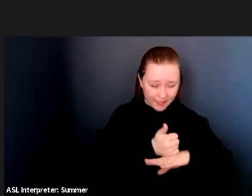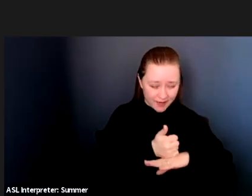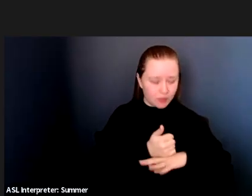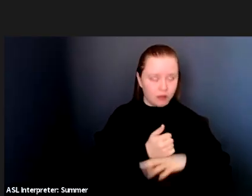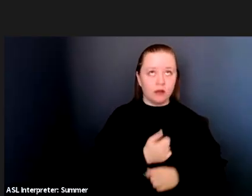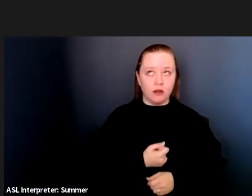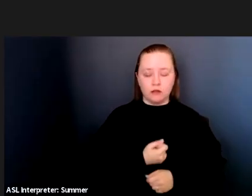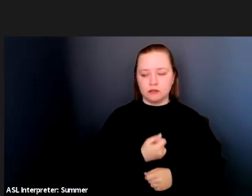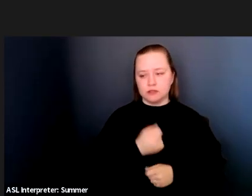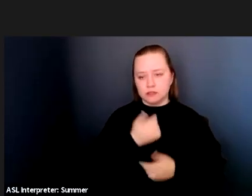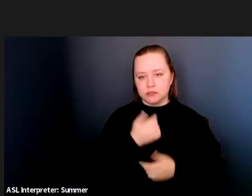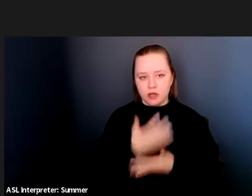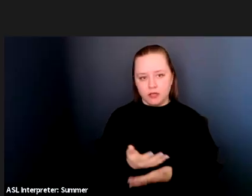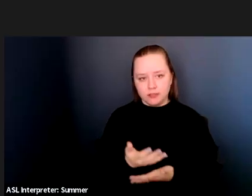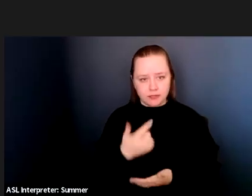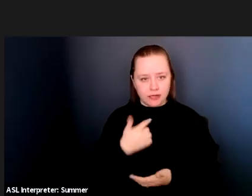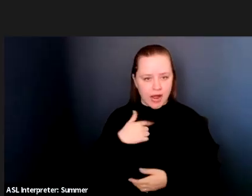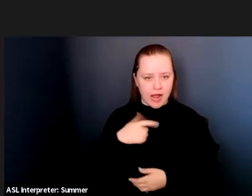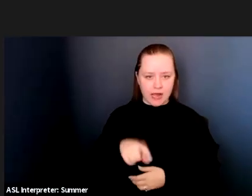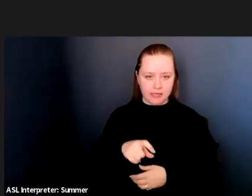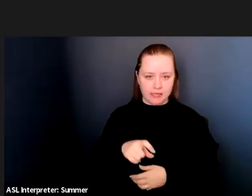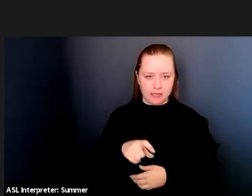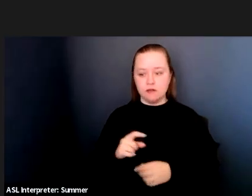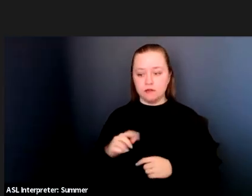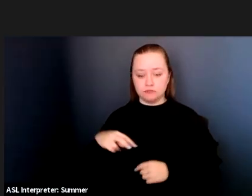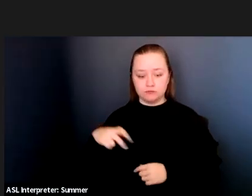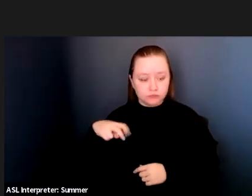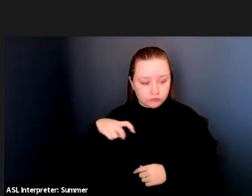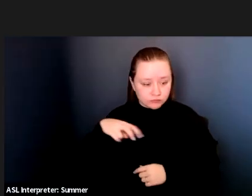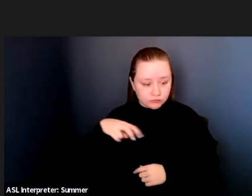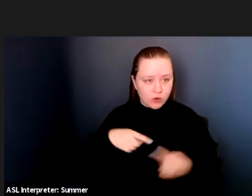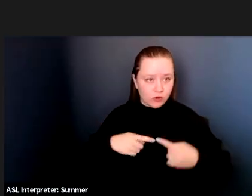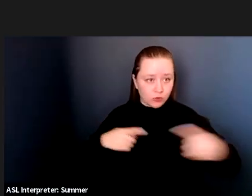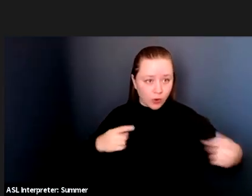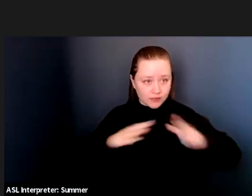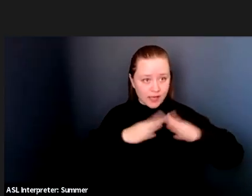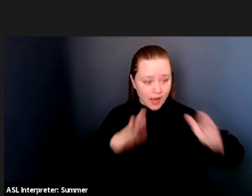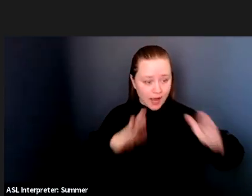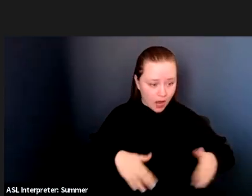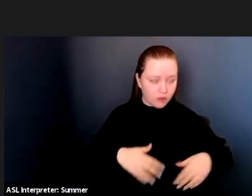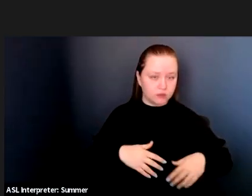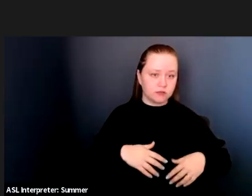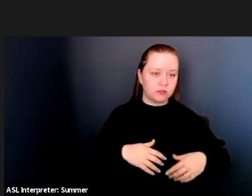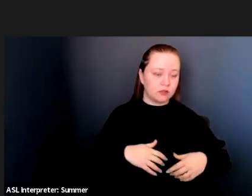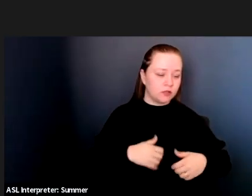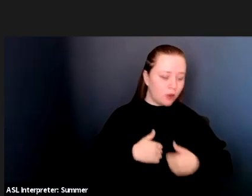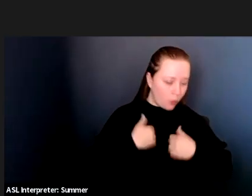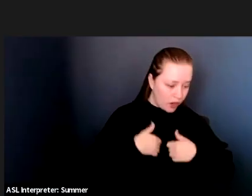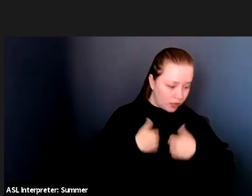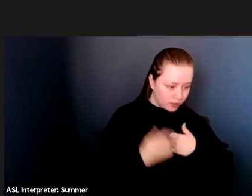I had to cross the house to do everything, washing her in one room, diapering her in another room,